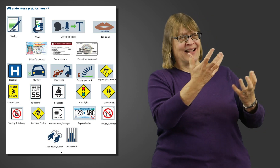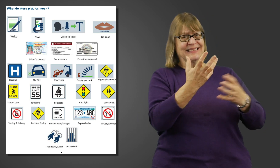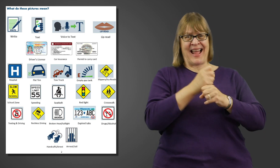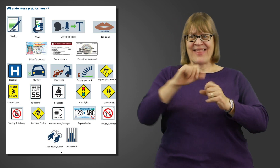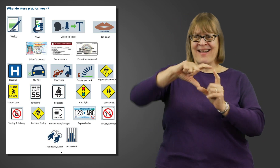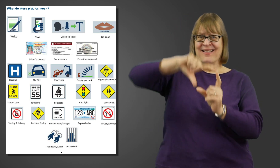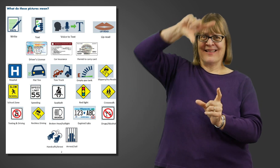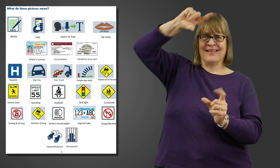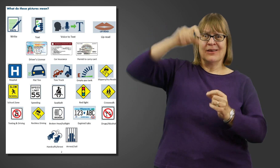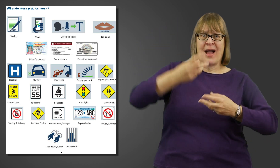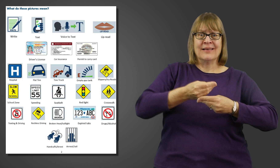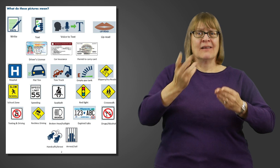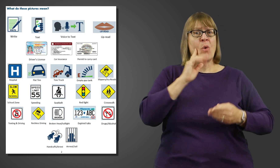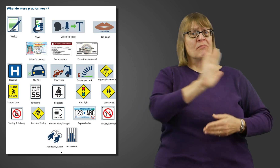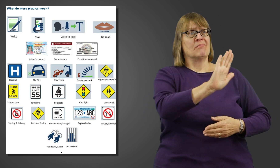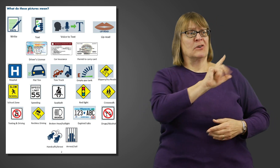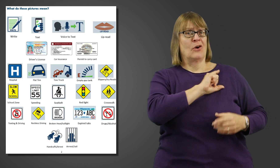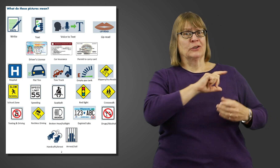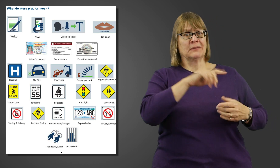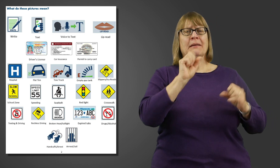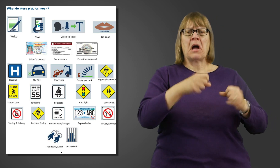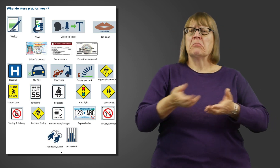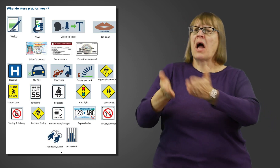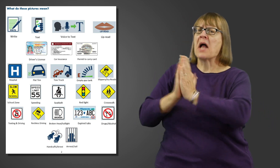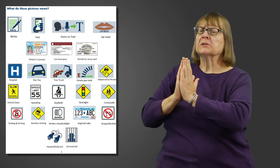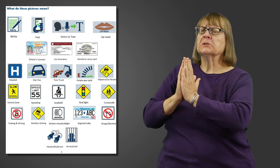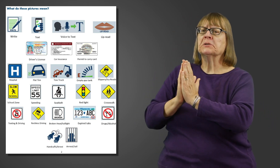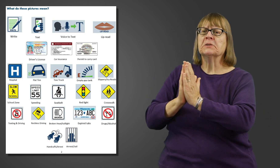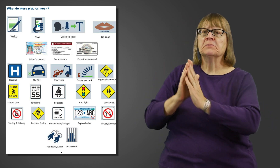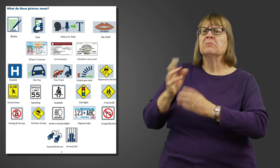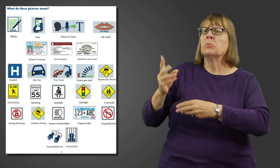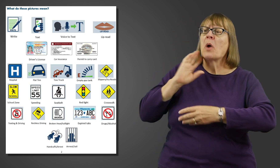when interacting with law enforcement and law enforcement agencies may